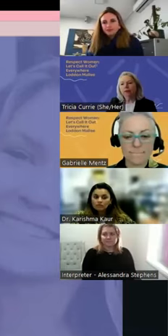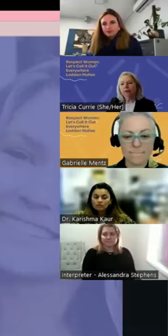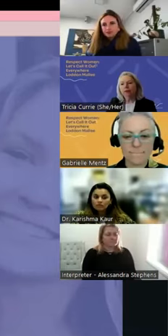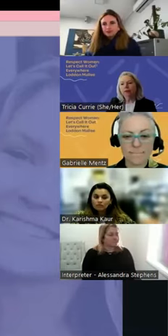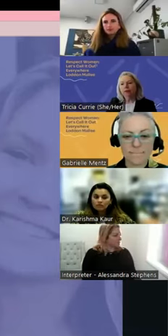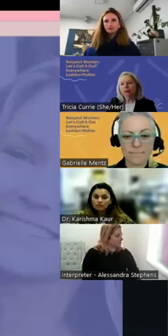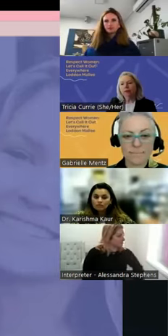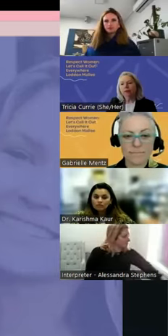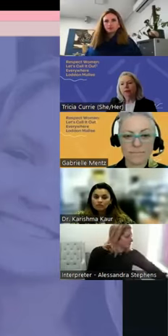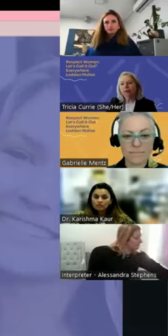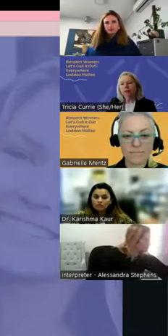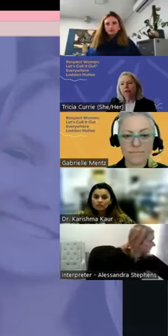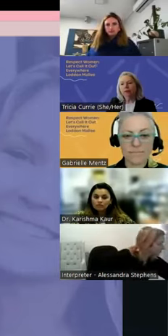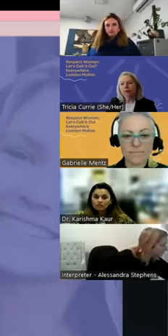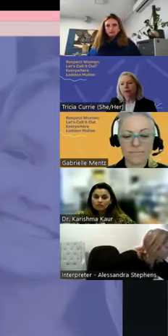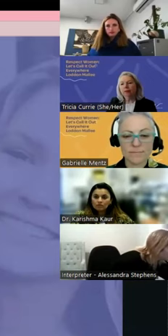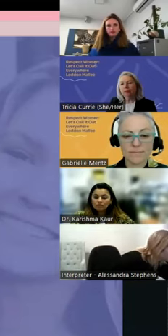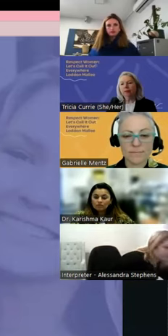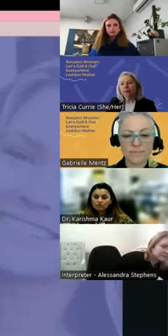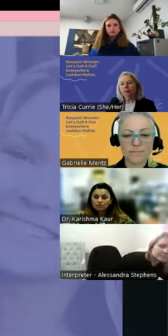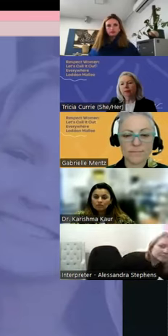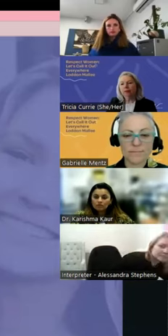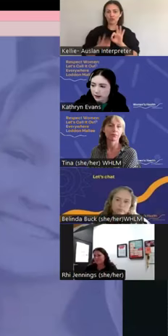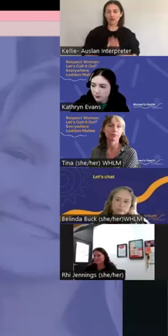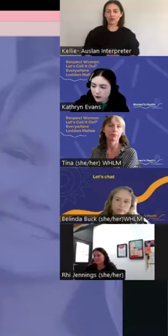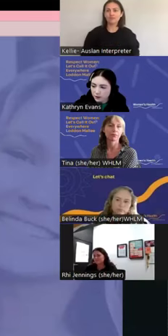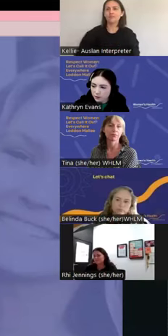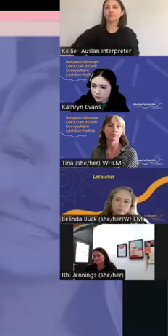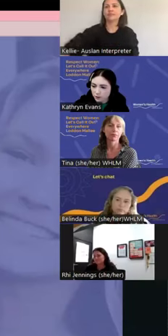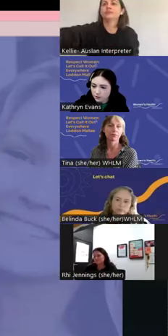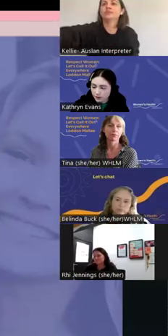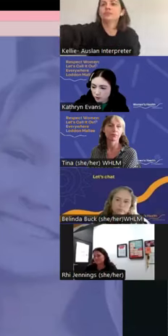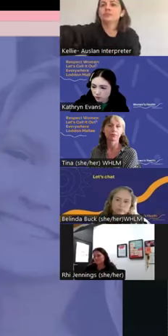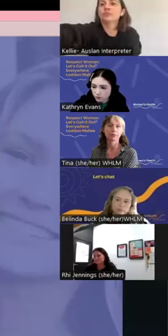Working together, communities and health services collaborate to ensure sexual and